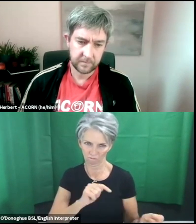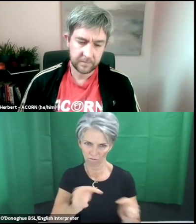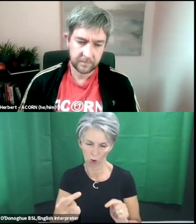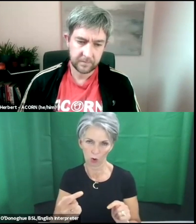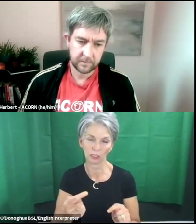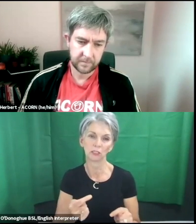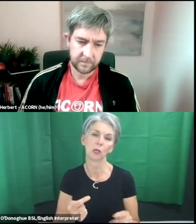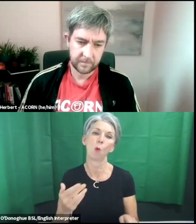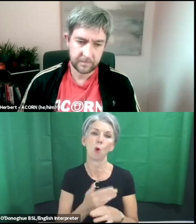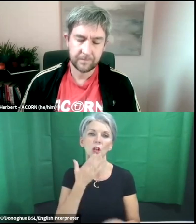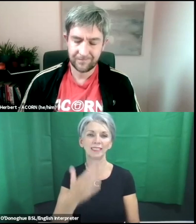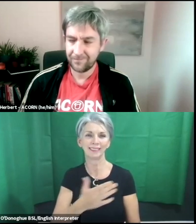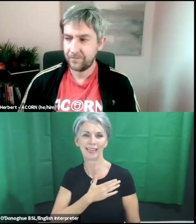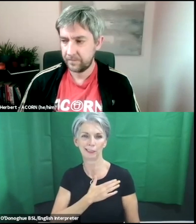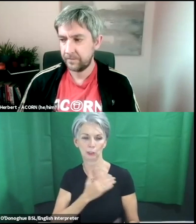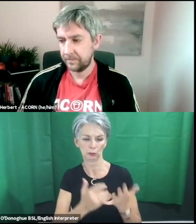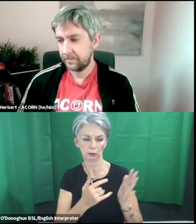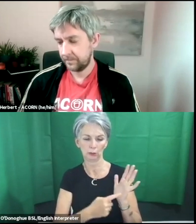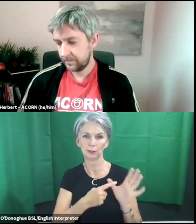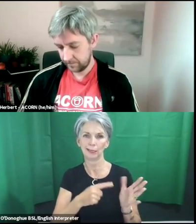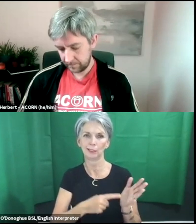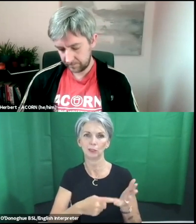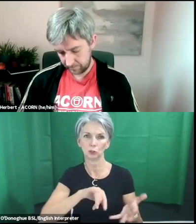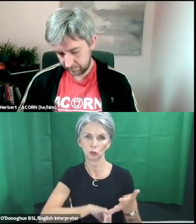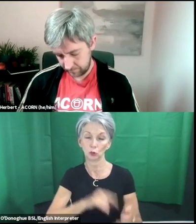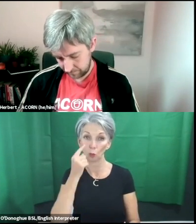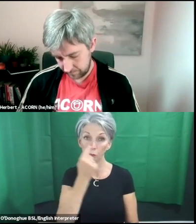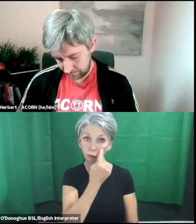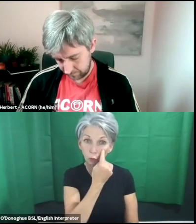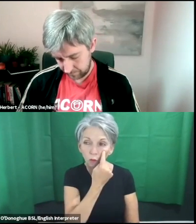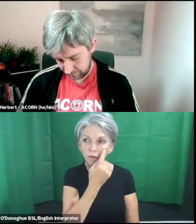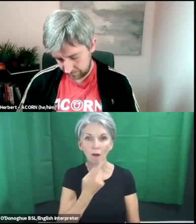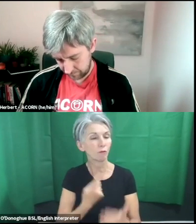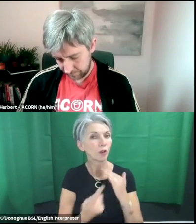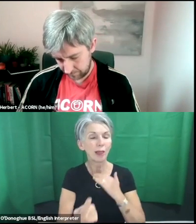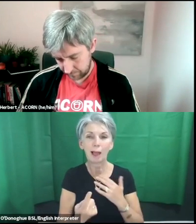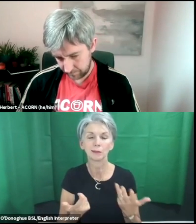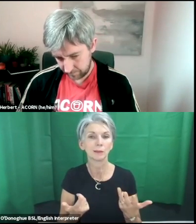So to prove that basically a lot of us who are freelance are not technically